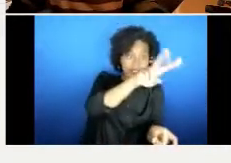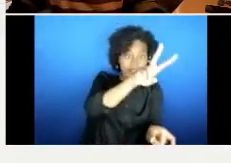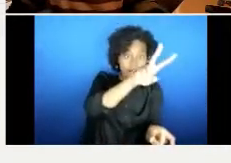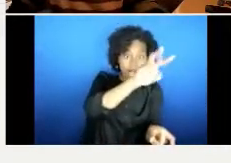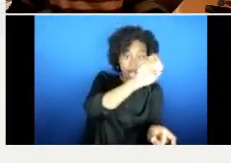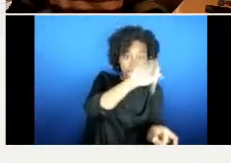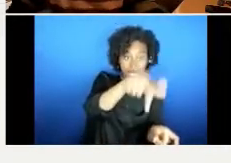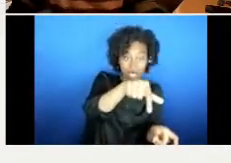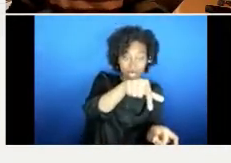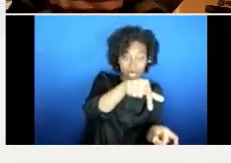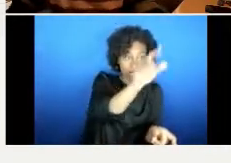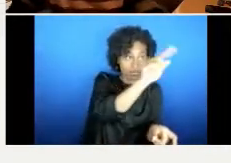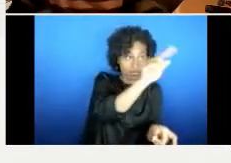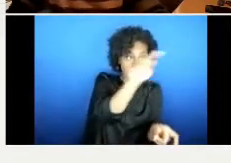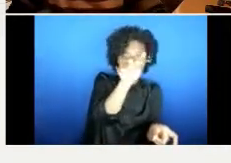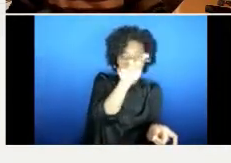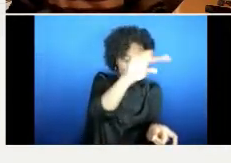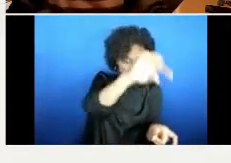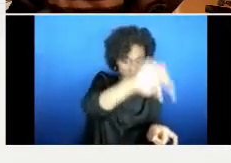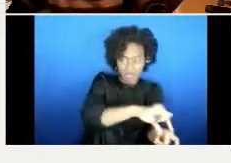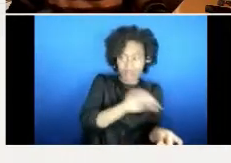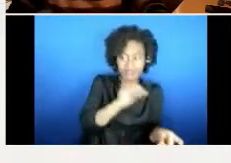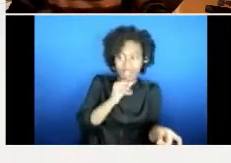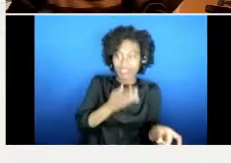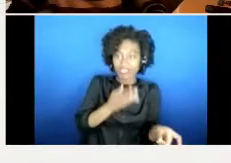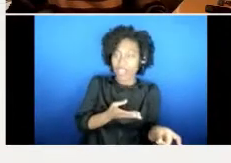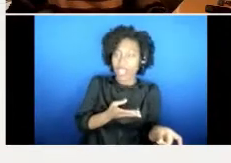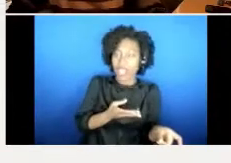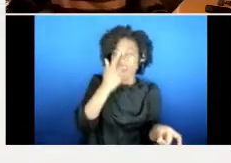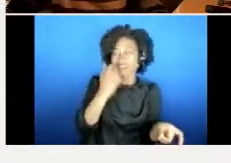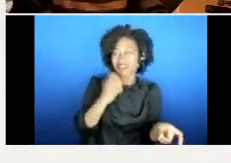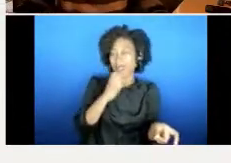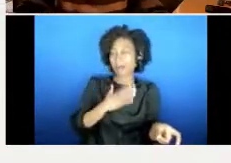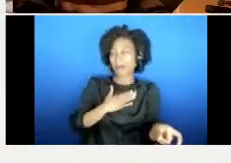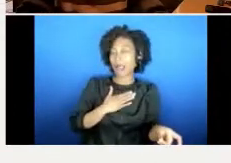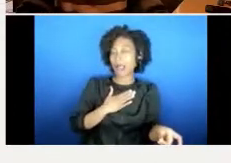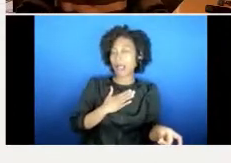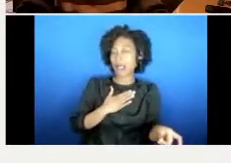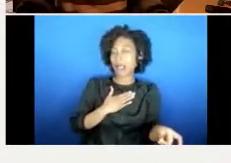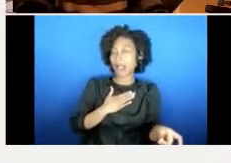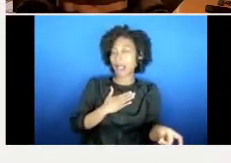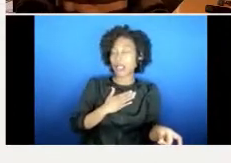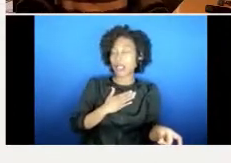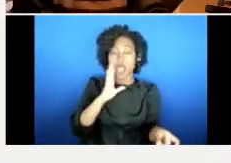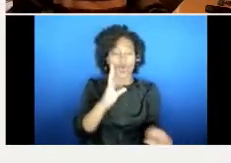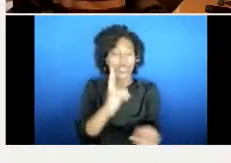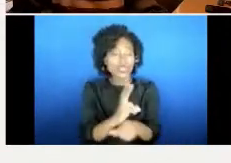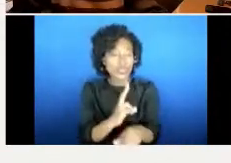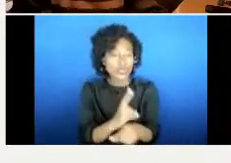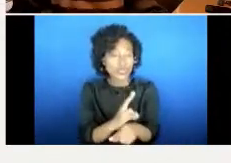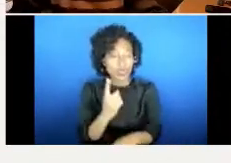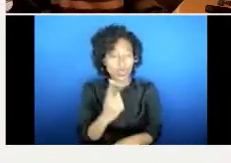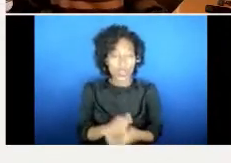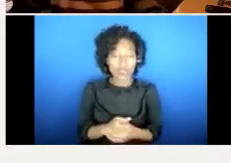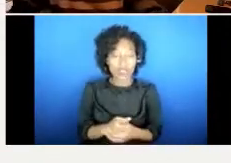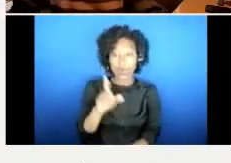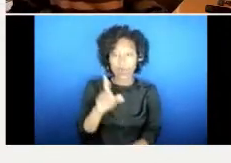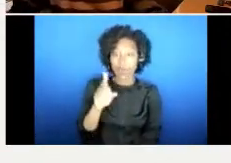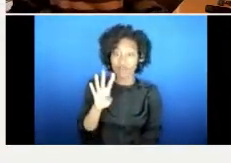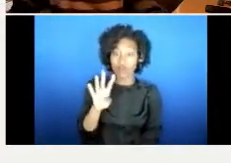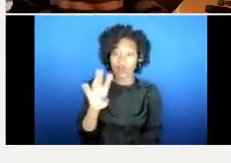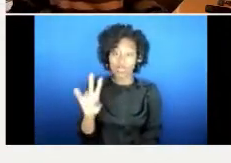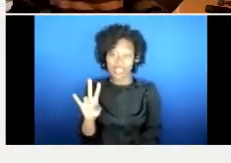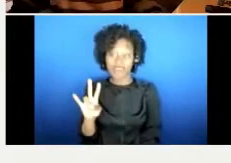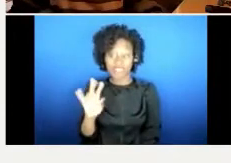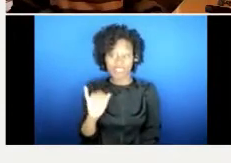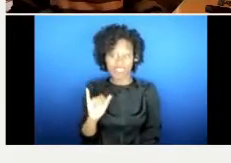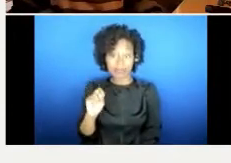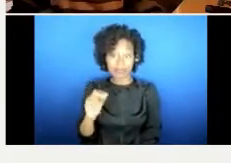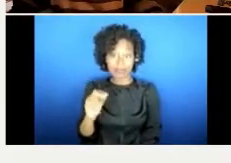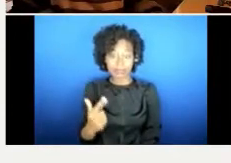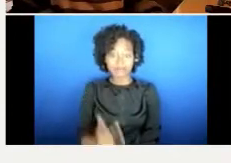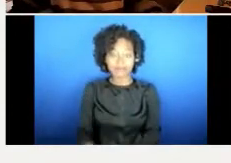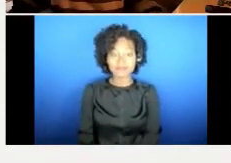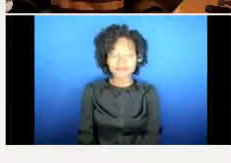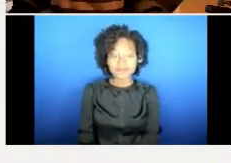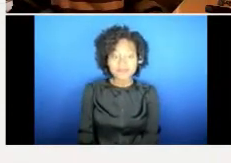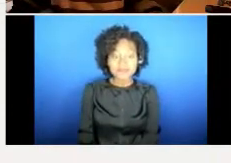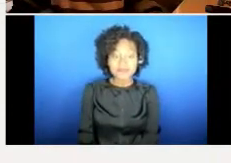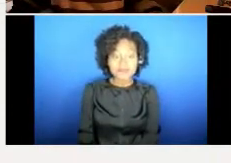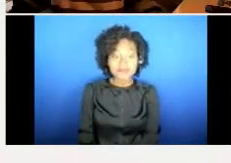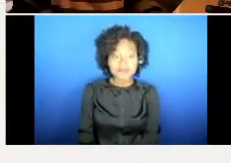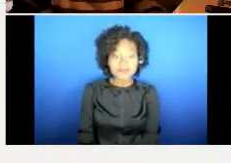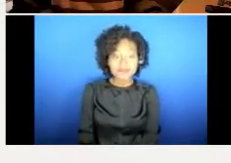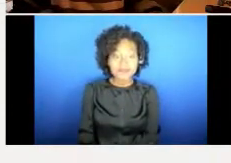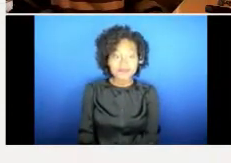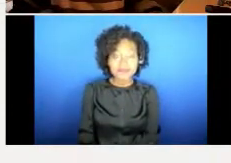14:09:48 I am going to use SIG 147.